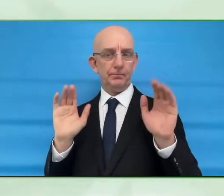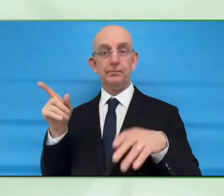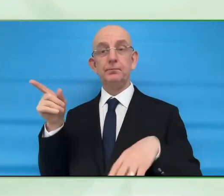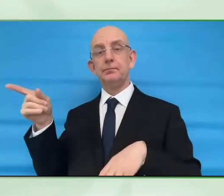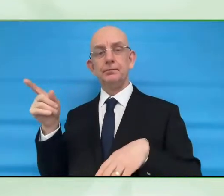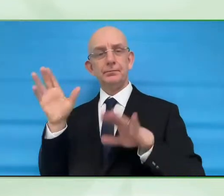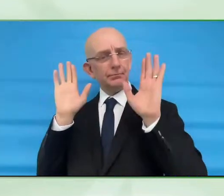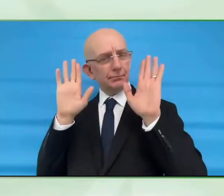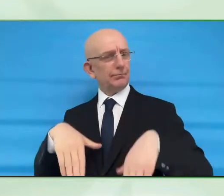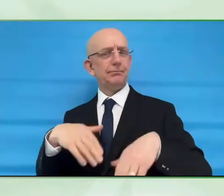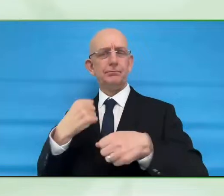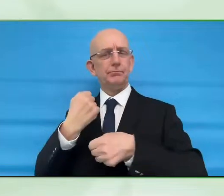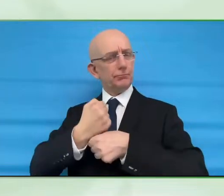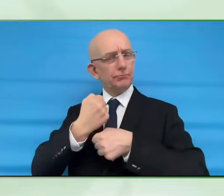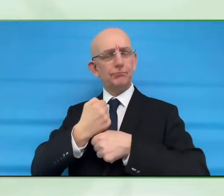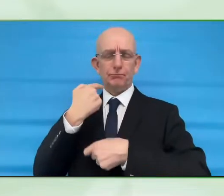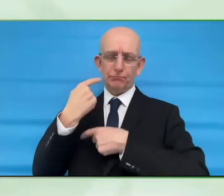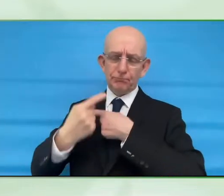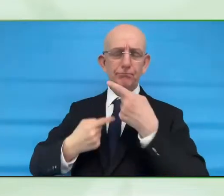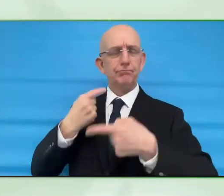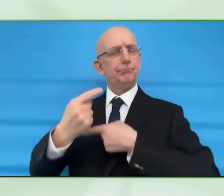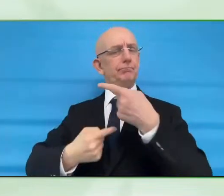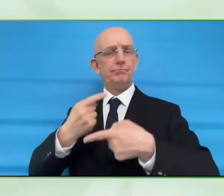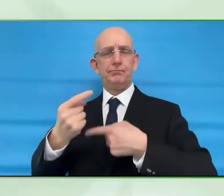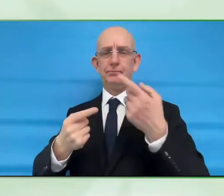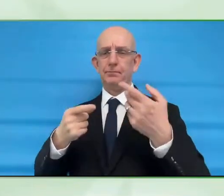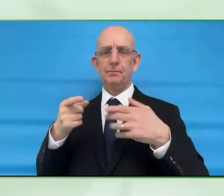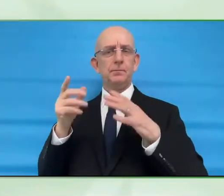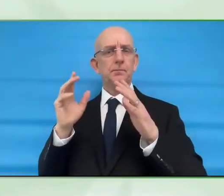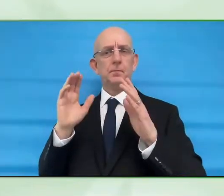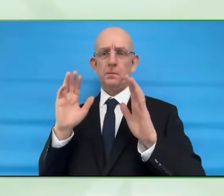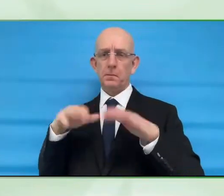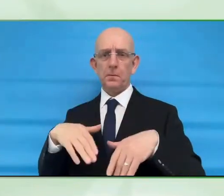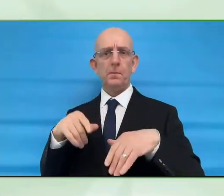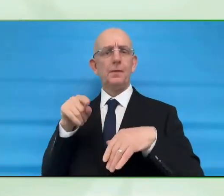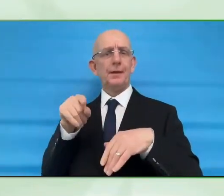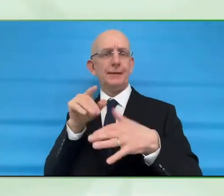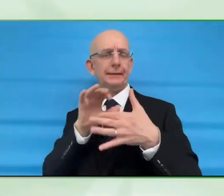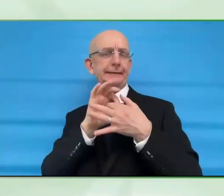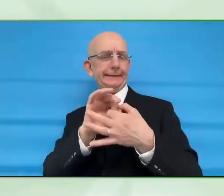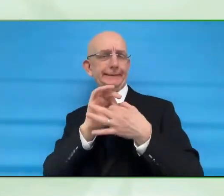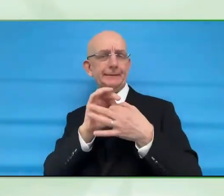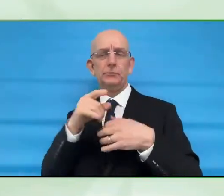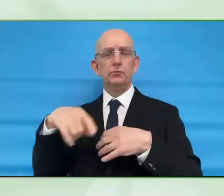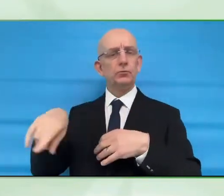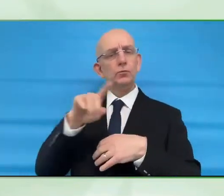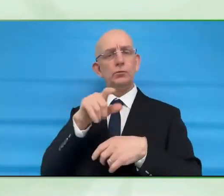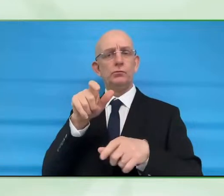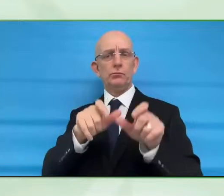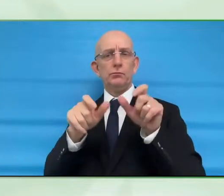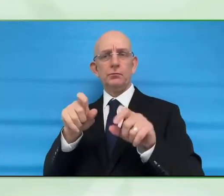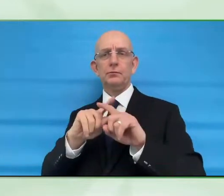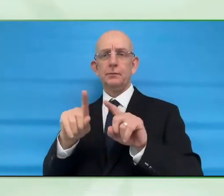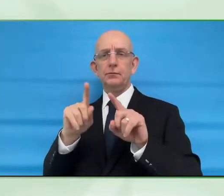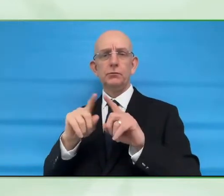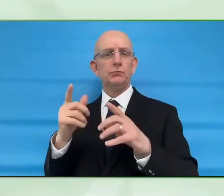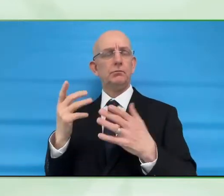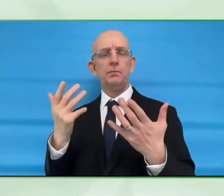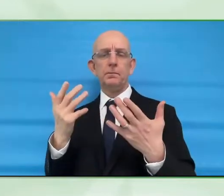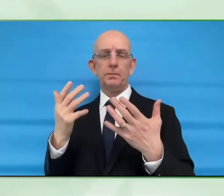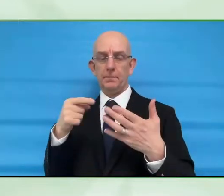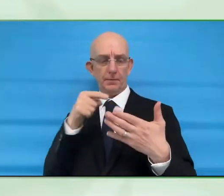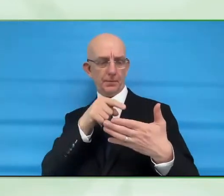this kind of, you can add sensory input on top of the ones you already have an things